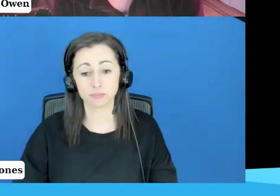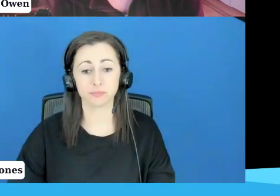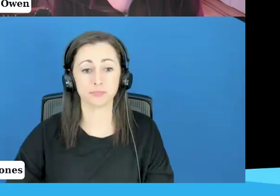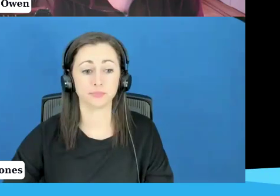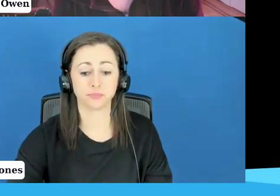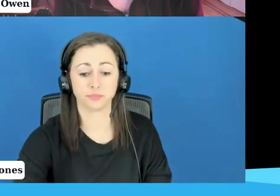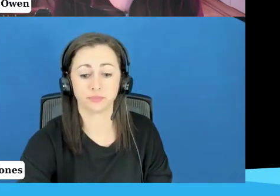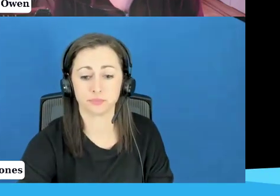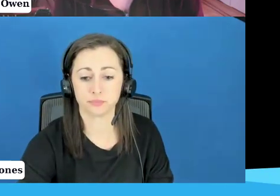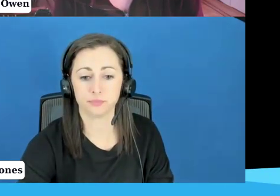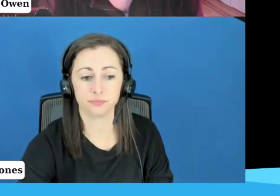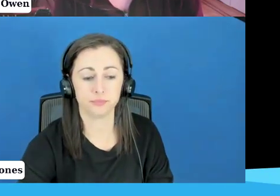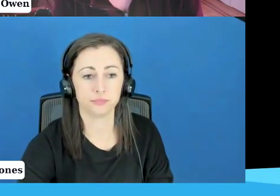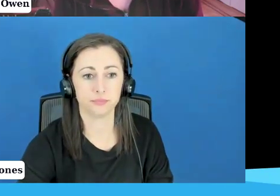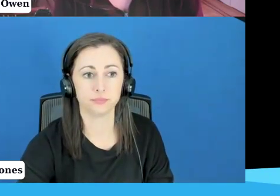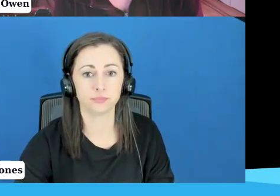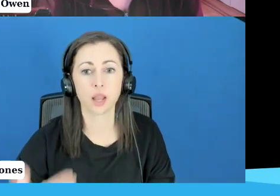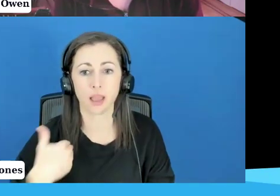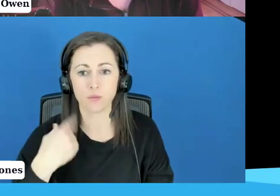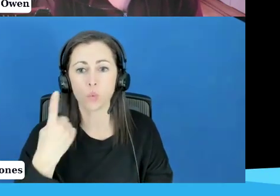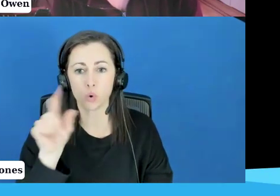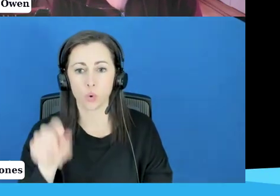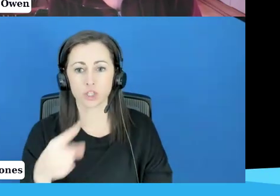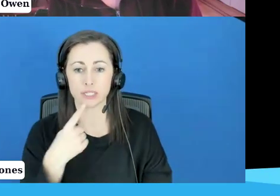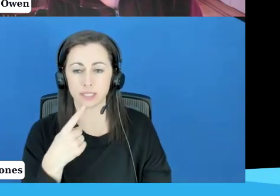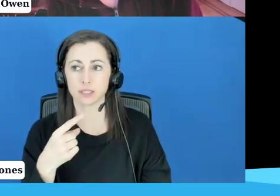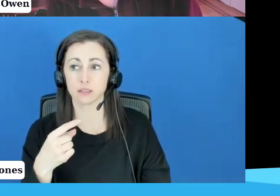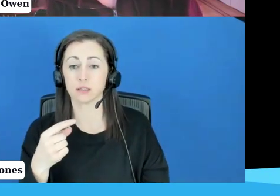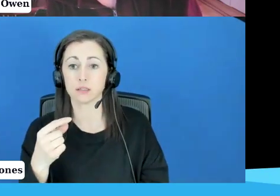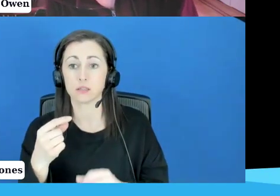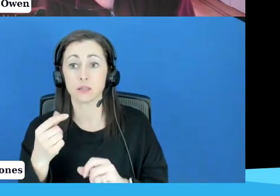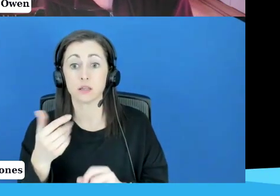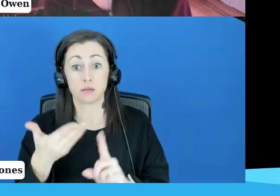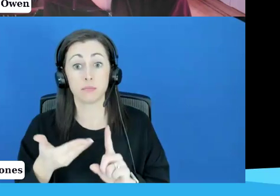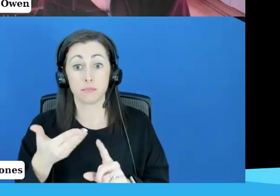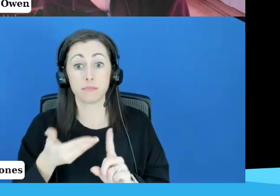We have a question. It says, “Being a mom is hard. Being a disabled mom could be even harder.